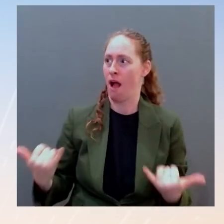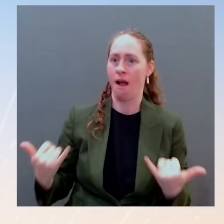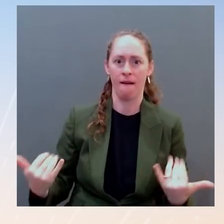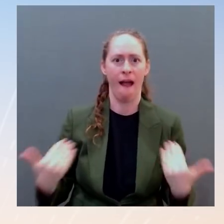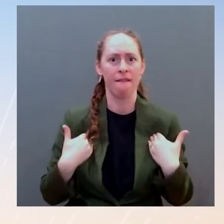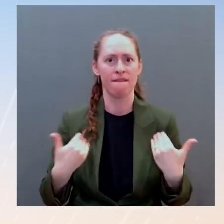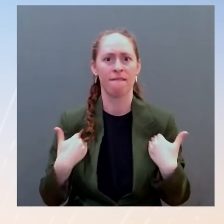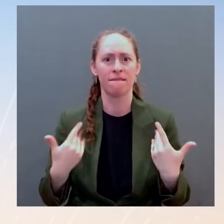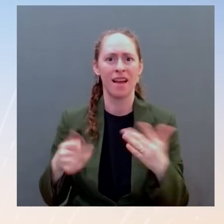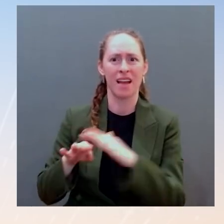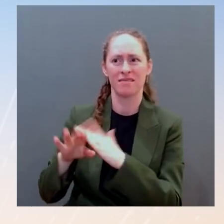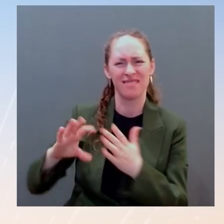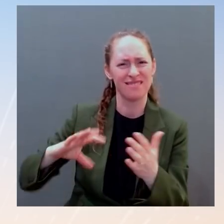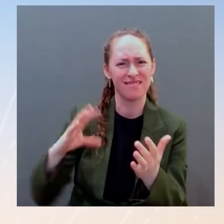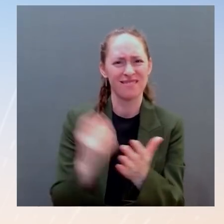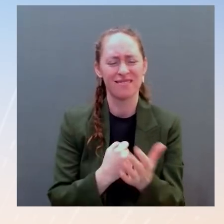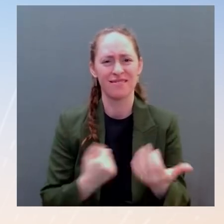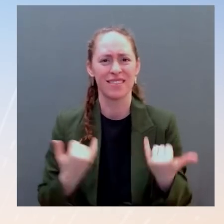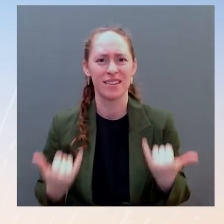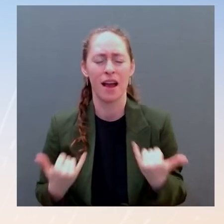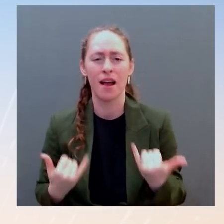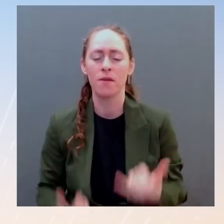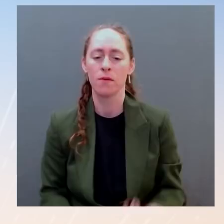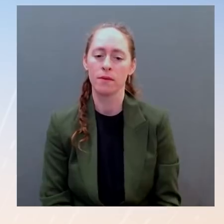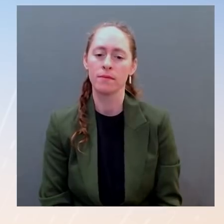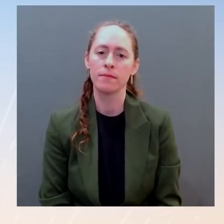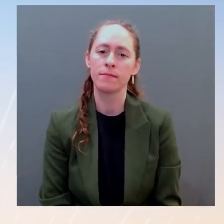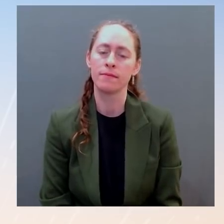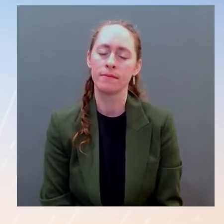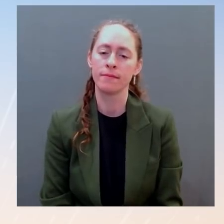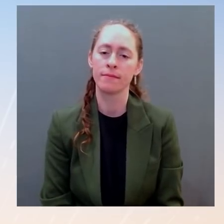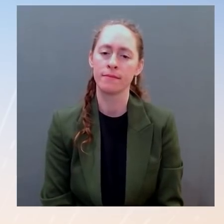Ms. Psaki: Go ahead. The Press: Yeah. Just a couple on Twitter. I wanted to go back and try again.